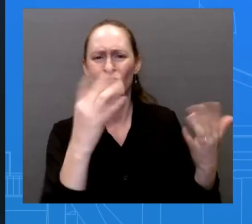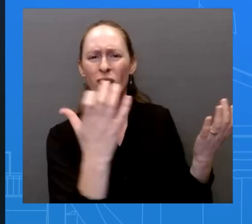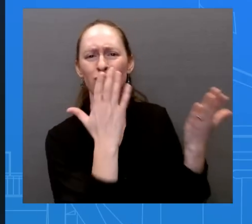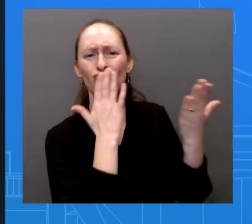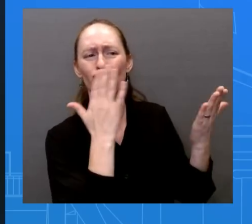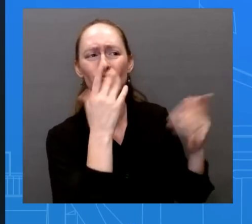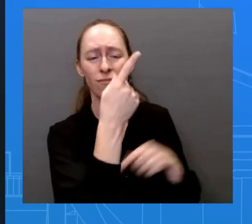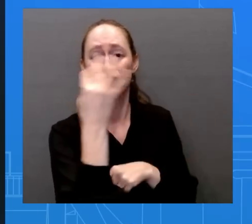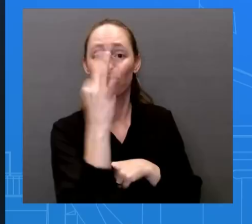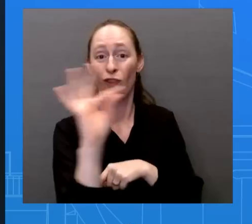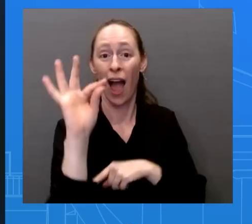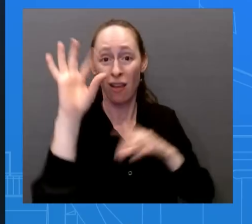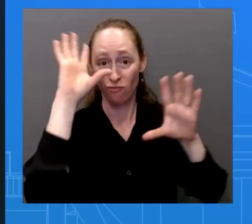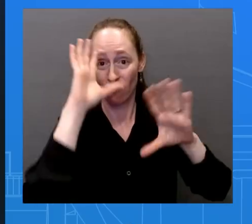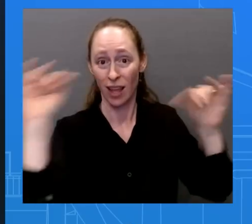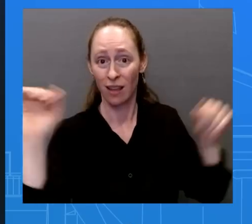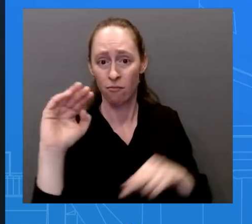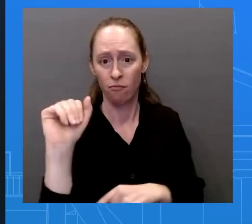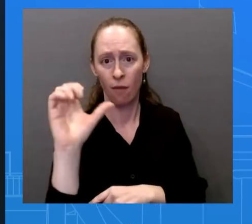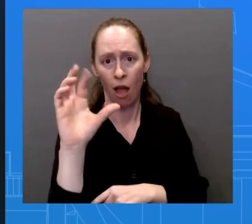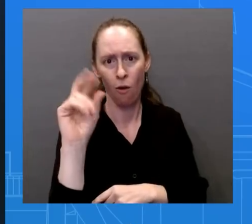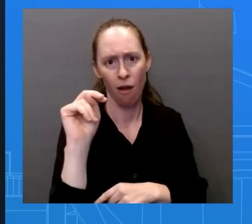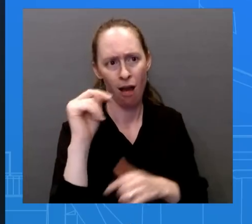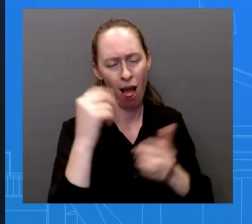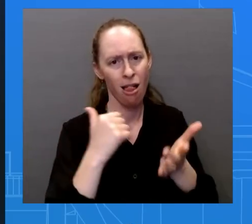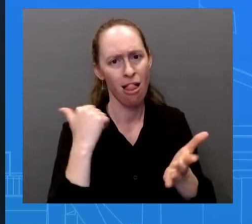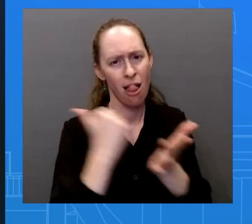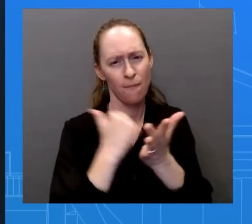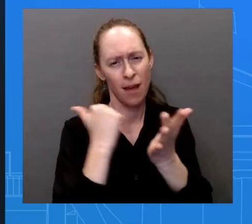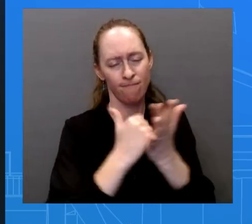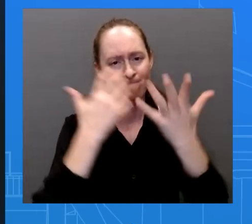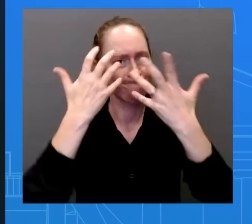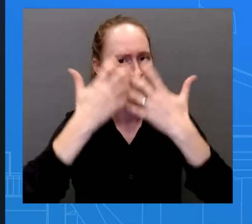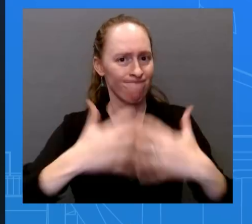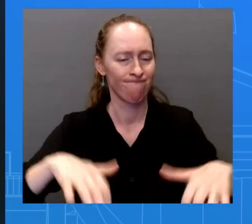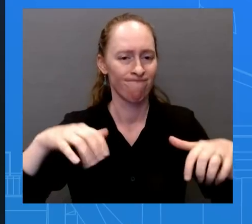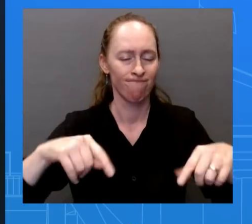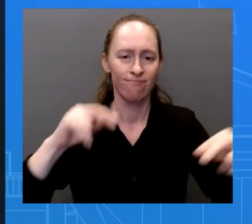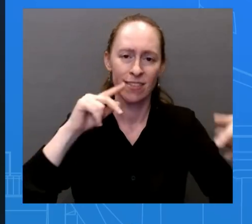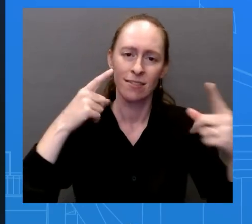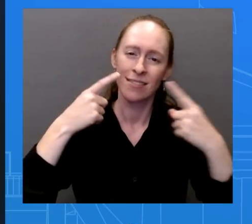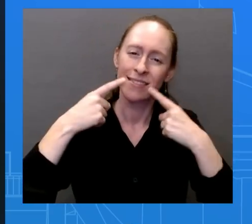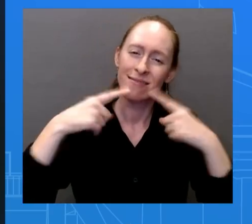The President has long believed that energy, particularly in the eastern Mediterranean,